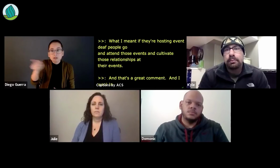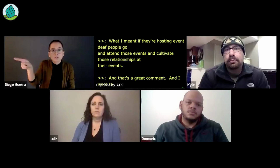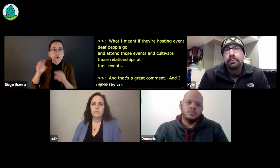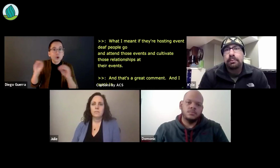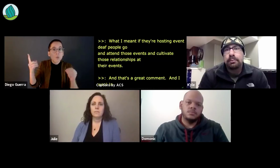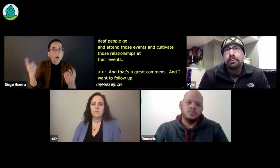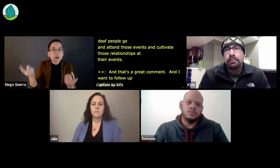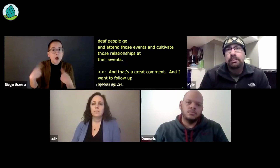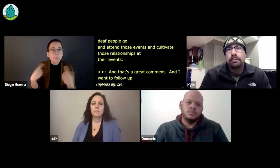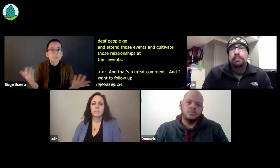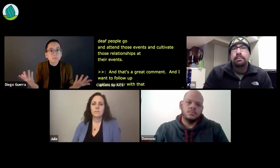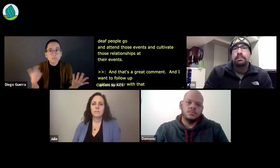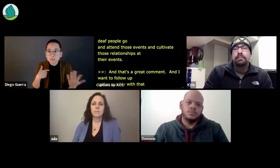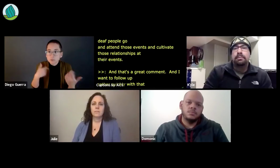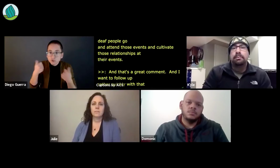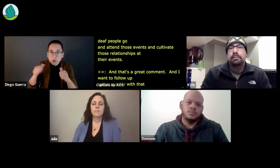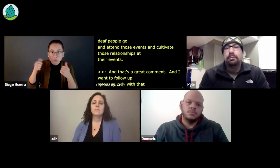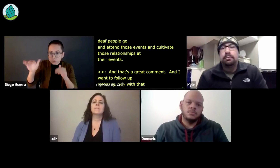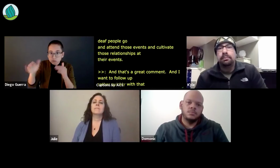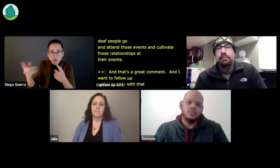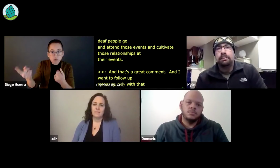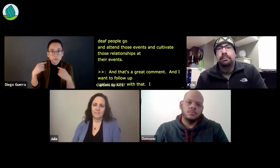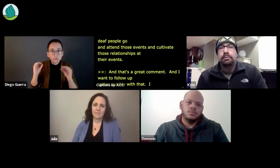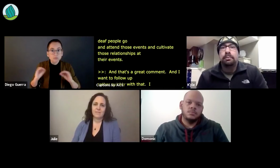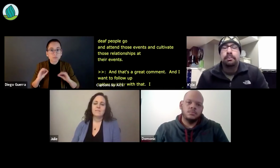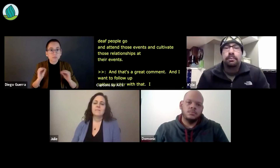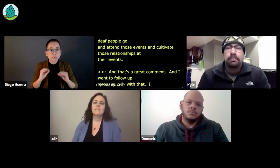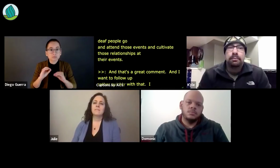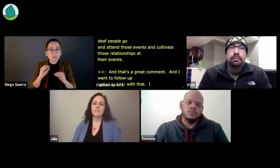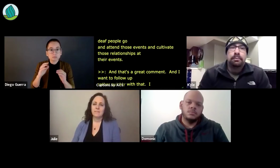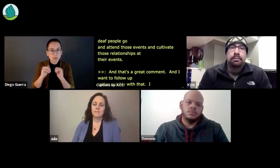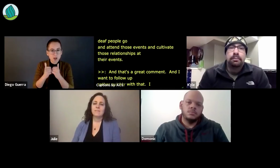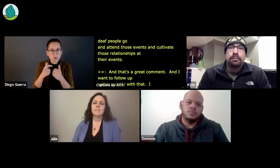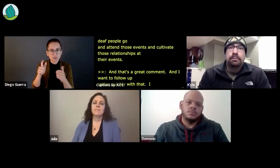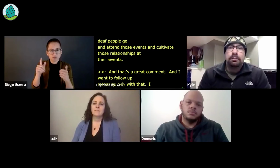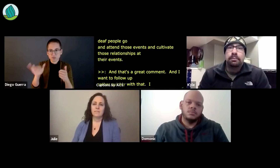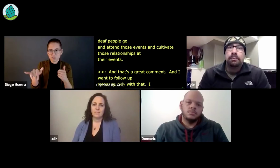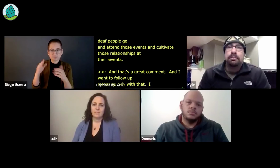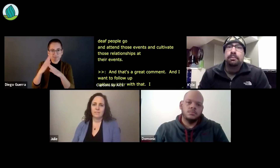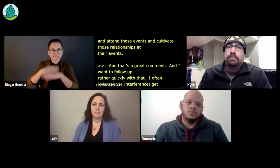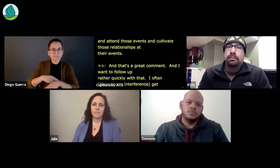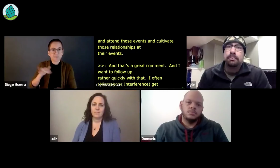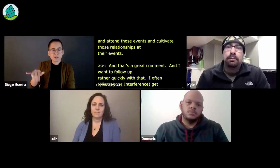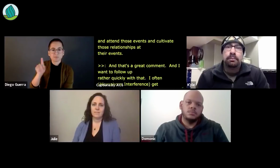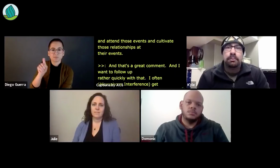that the deaf community's been invited, but no one shows. That's heard quite often. How do we break that barrier down?